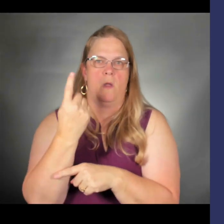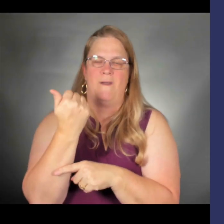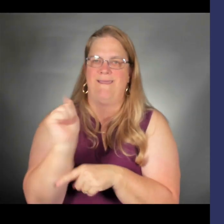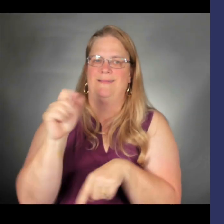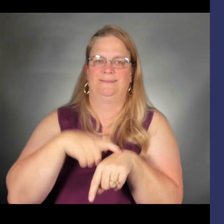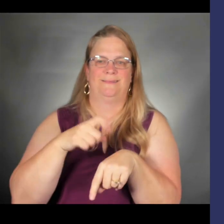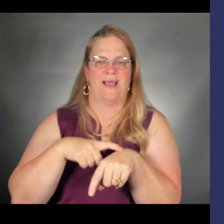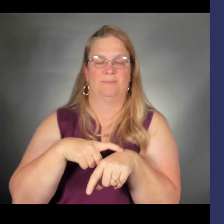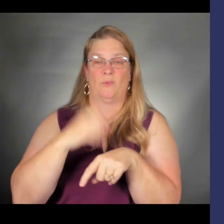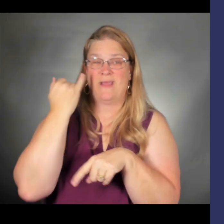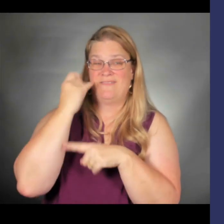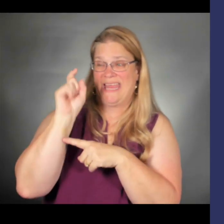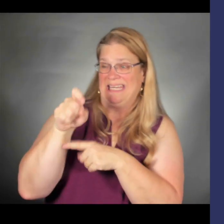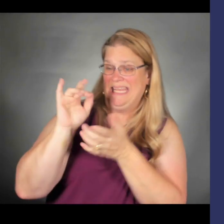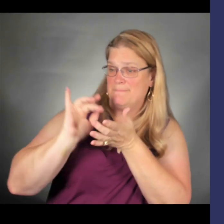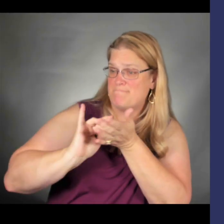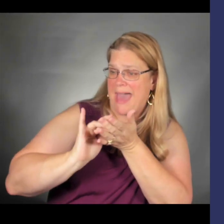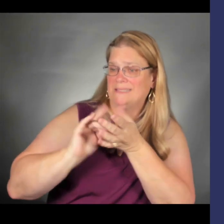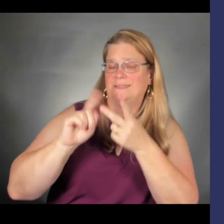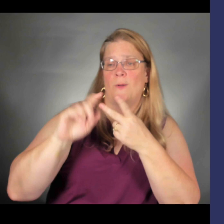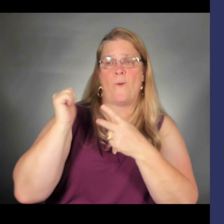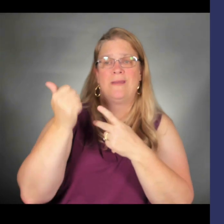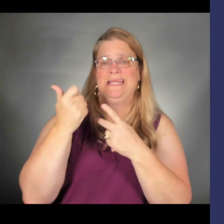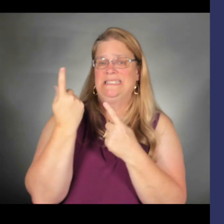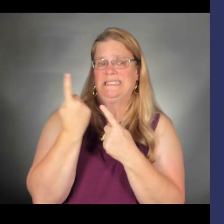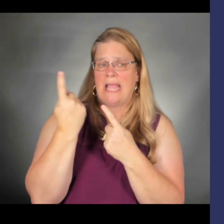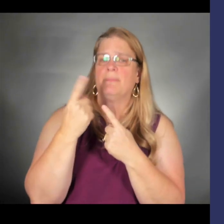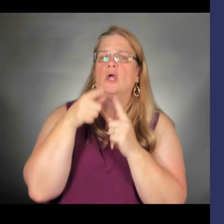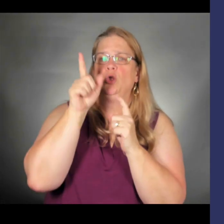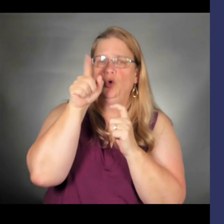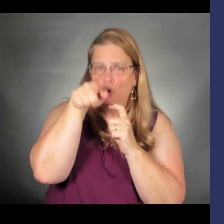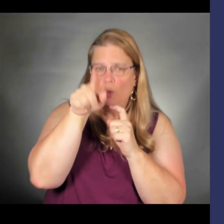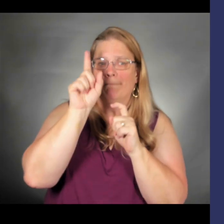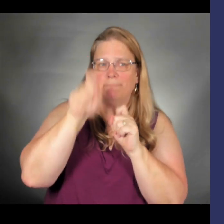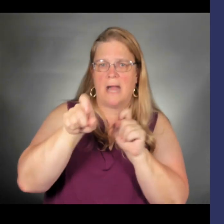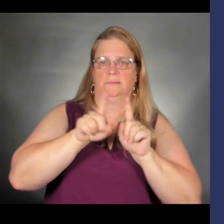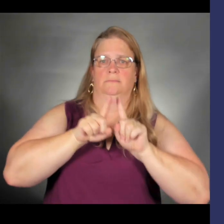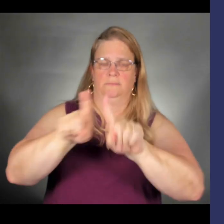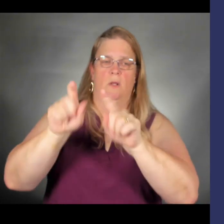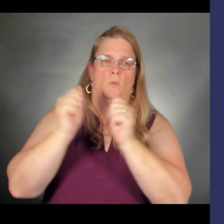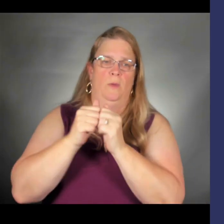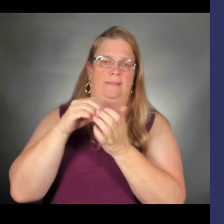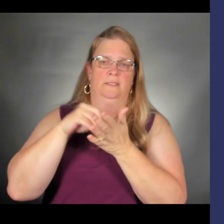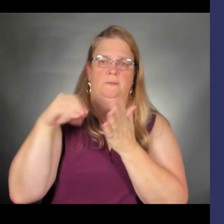send the student to the Health Center alone at any time whether it be for medication or other reasons.